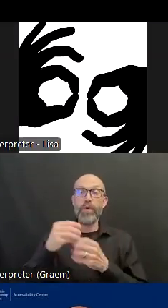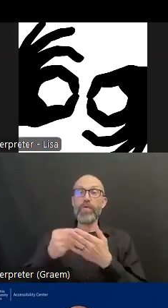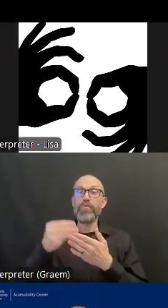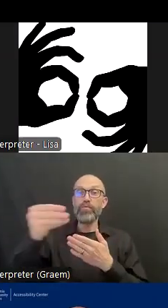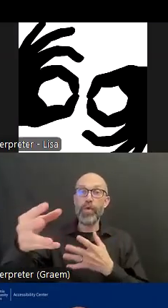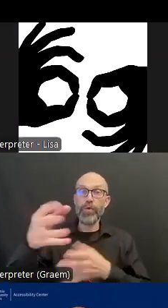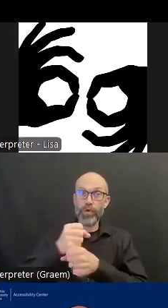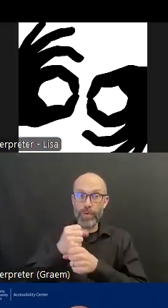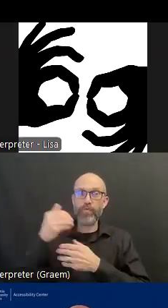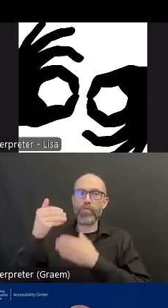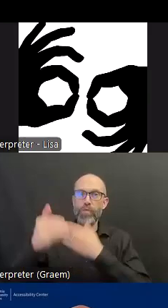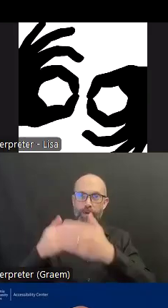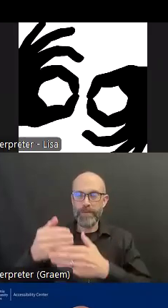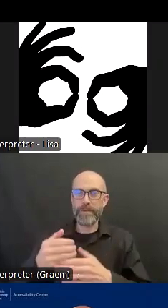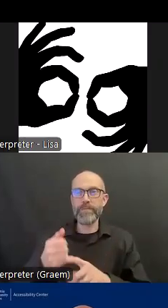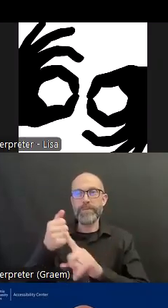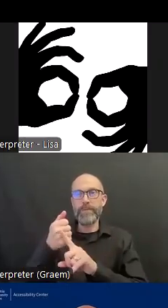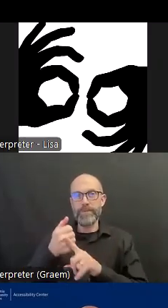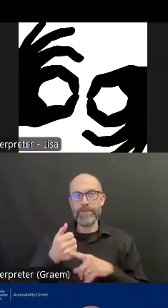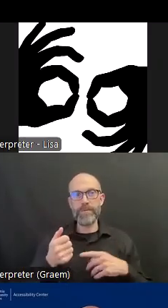And what is we need to integrate a requirement